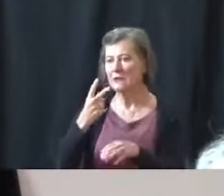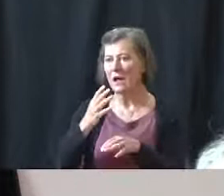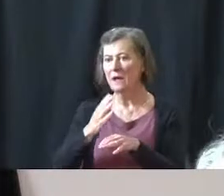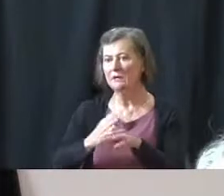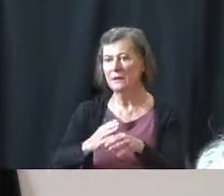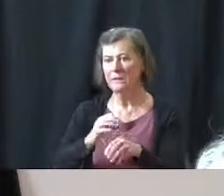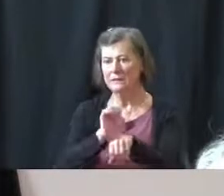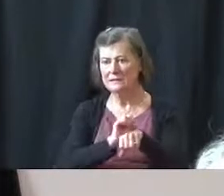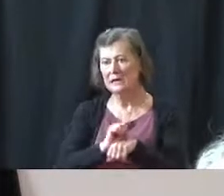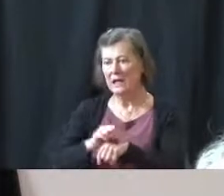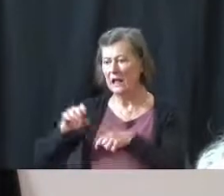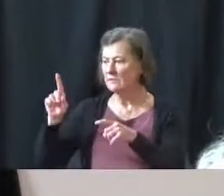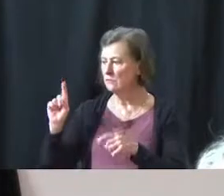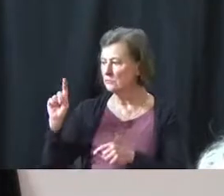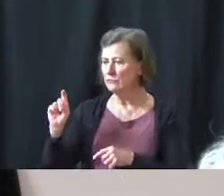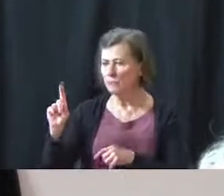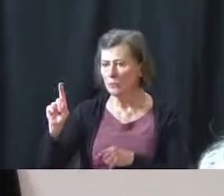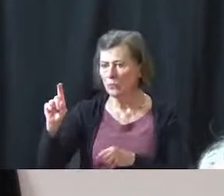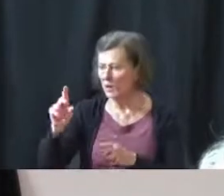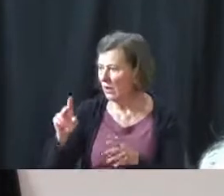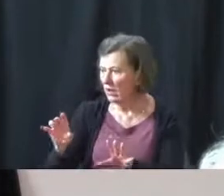And he, he just couldn't, he had never seen it before.